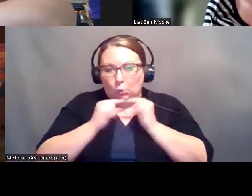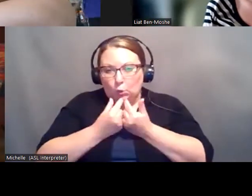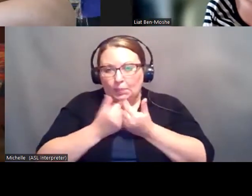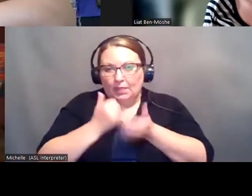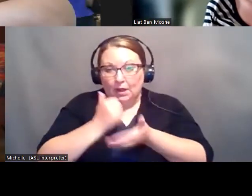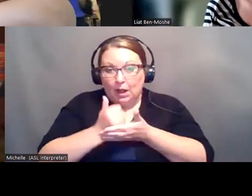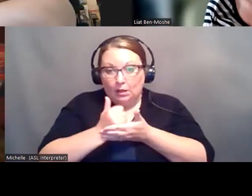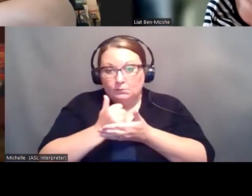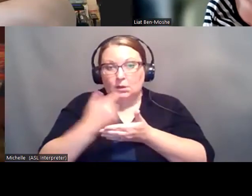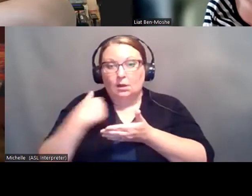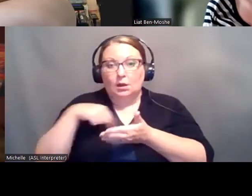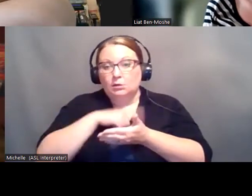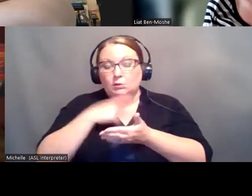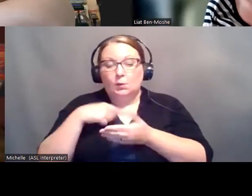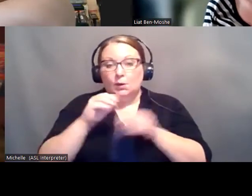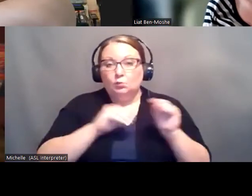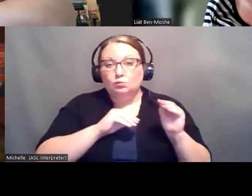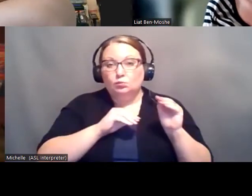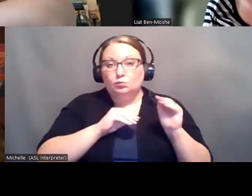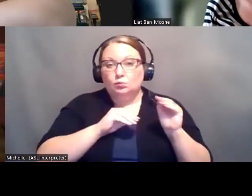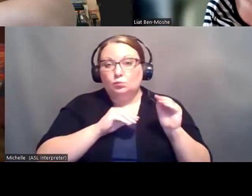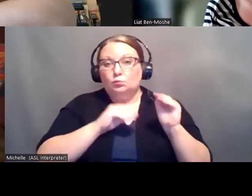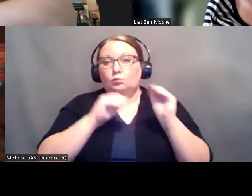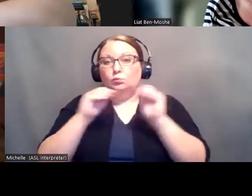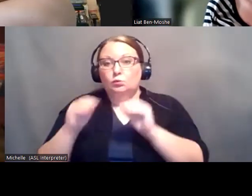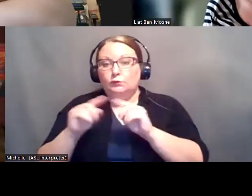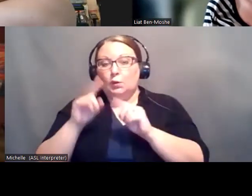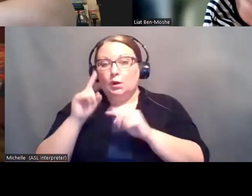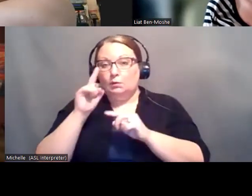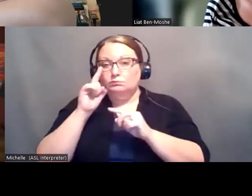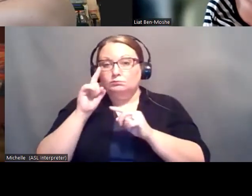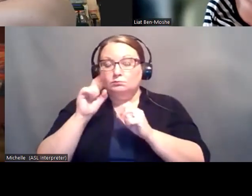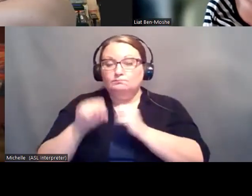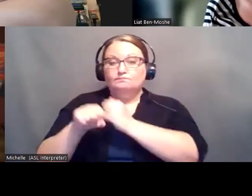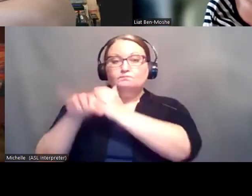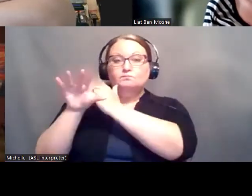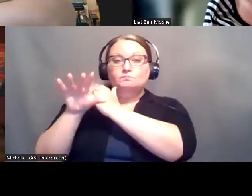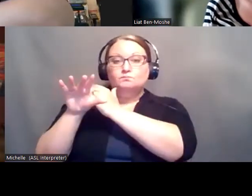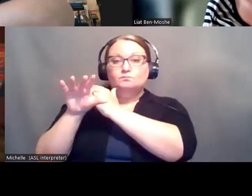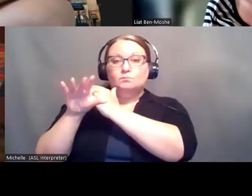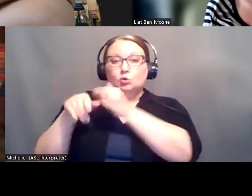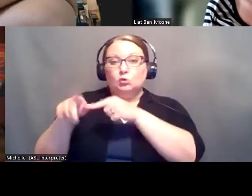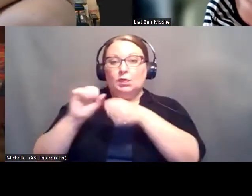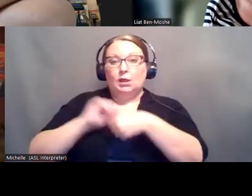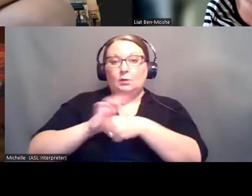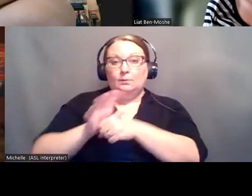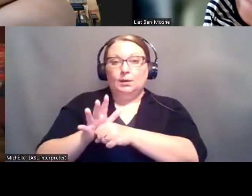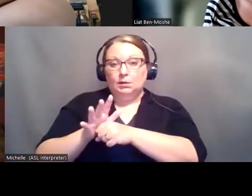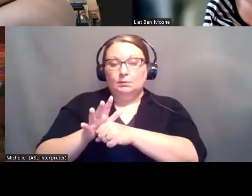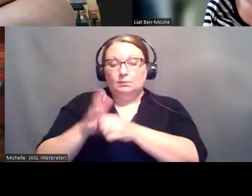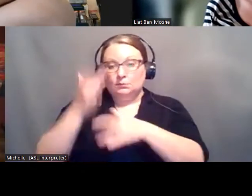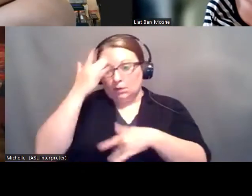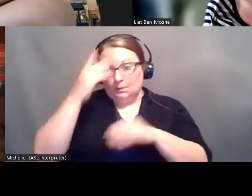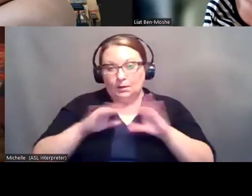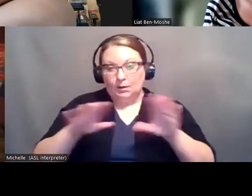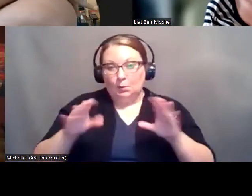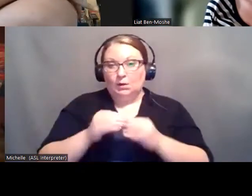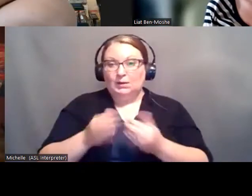to move things virtually with the pandemic. It was easier to have these small group Zoom meetings